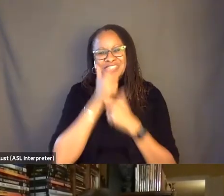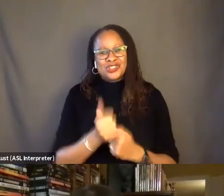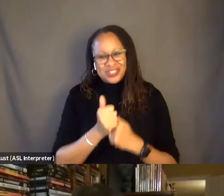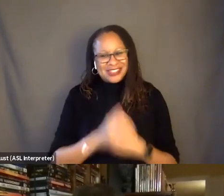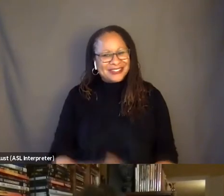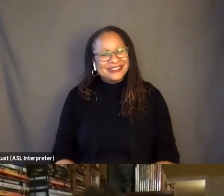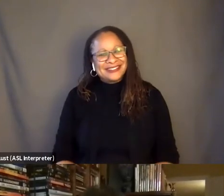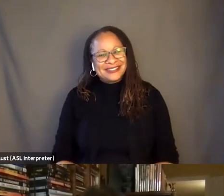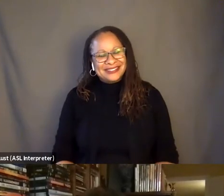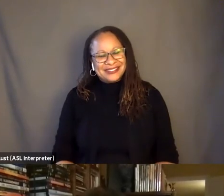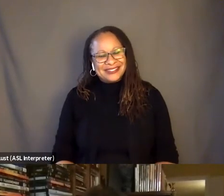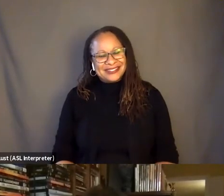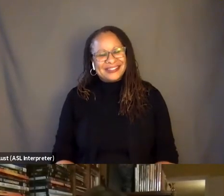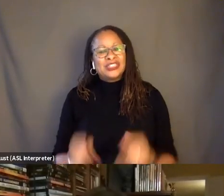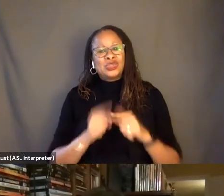to film a storyteller.